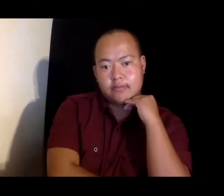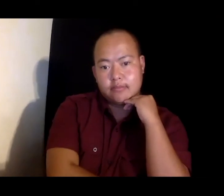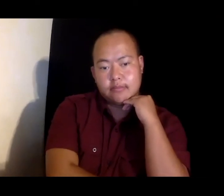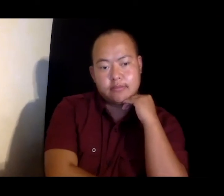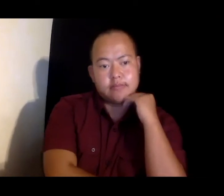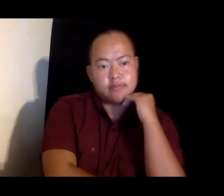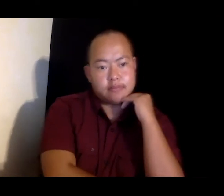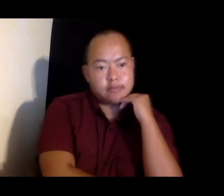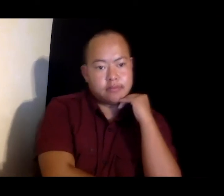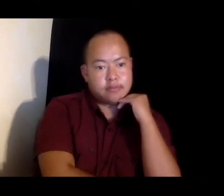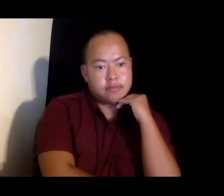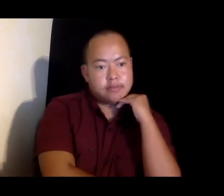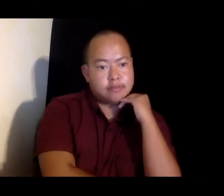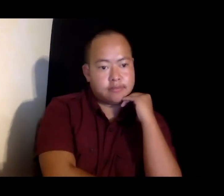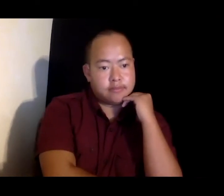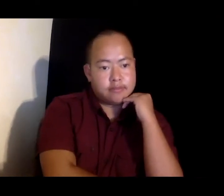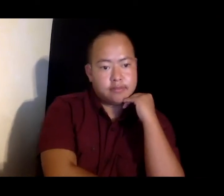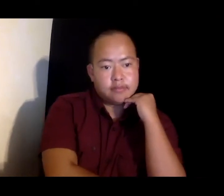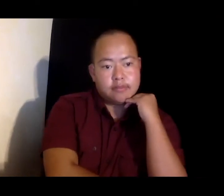But they were sex offenders.